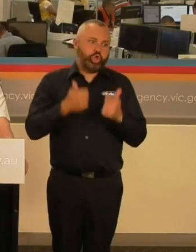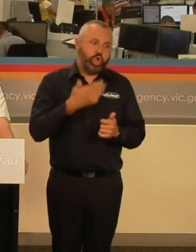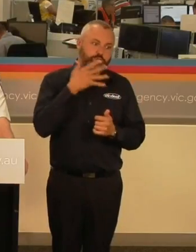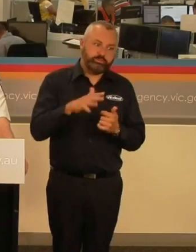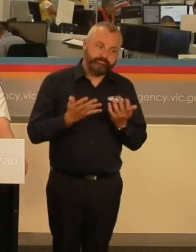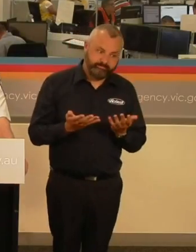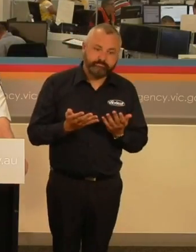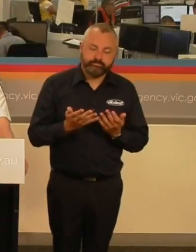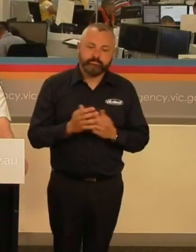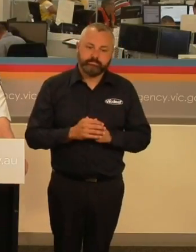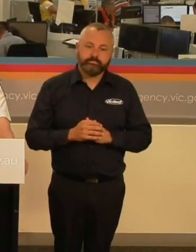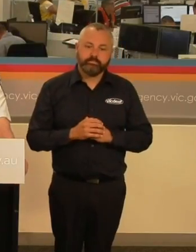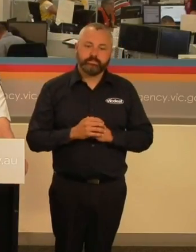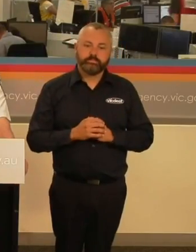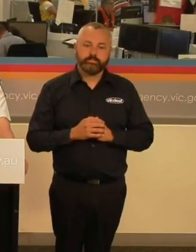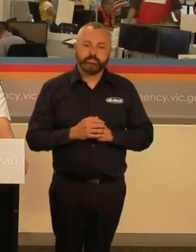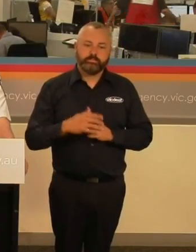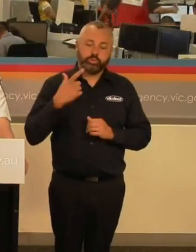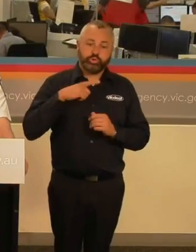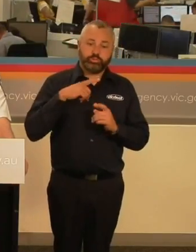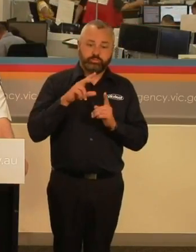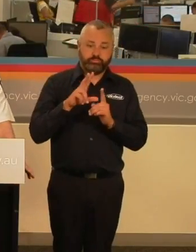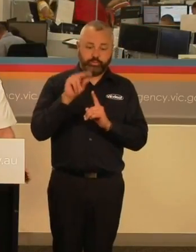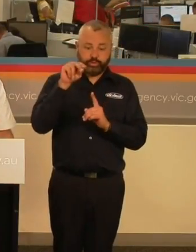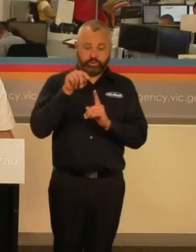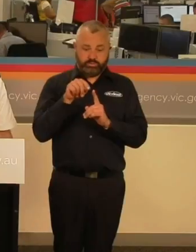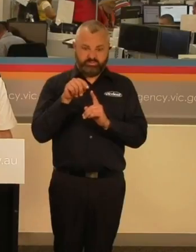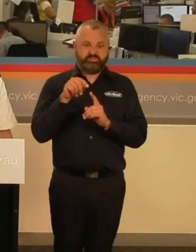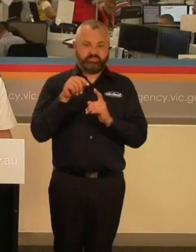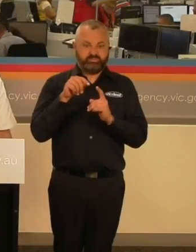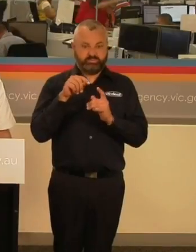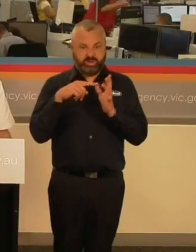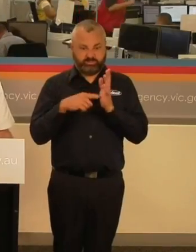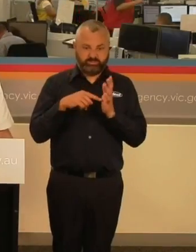got 30 degrees at midnight and dropping back to about 25 degrees at 4 or 5